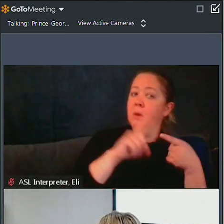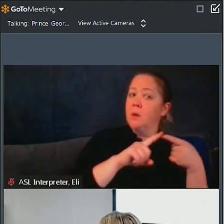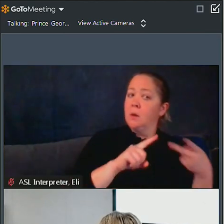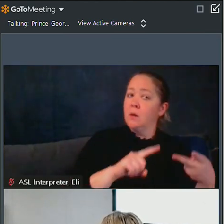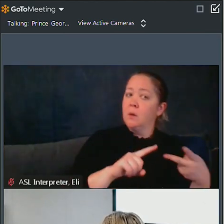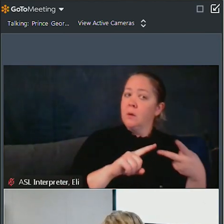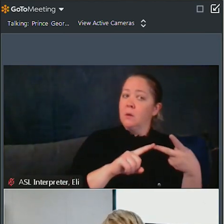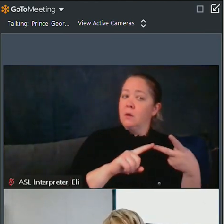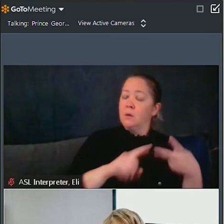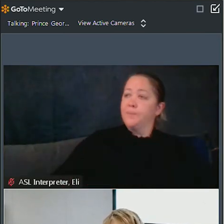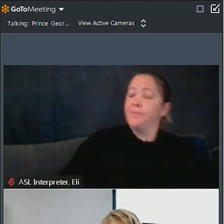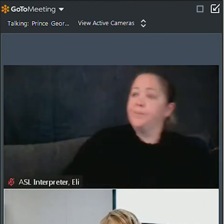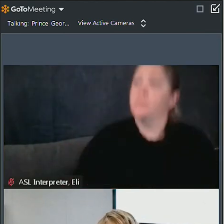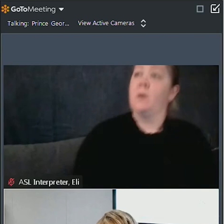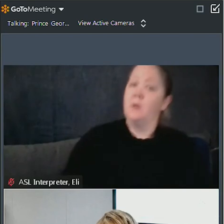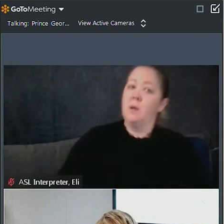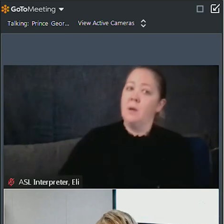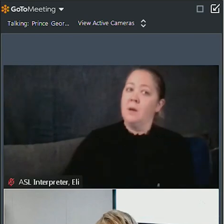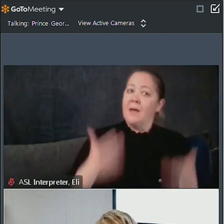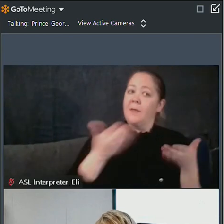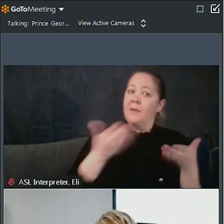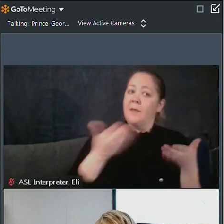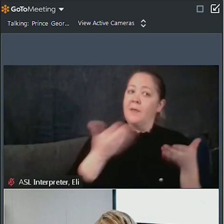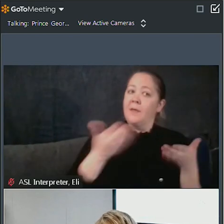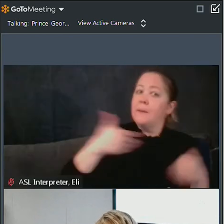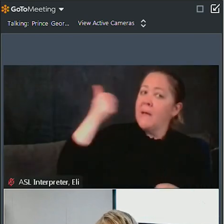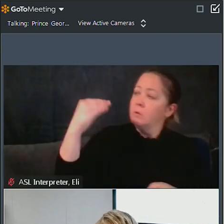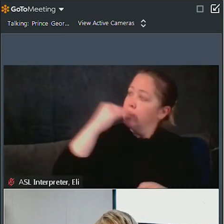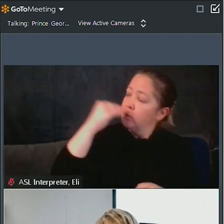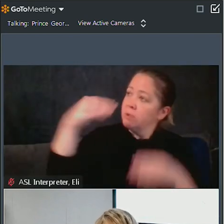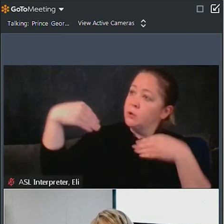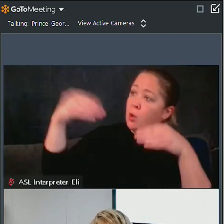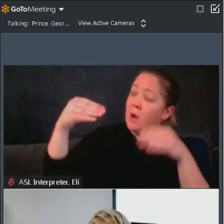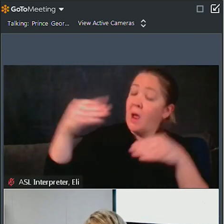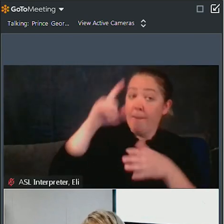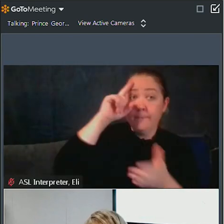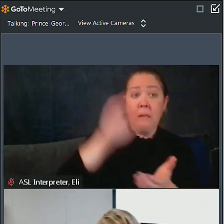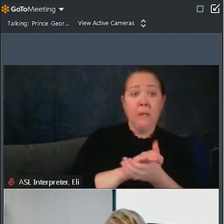you know, better grocery stores and things like that. And I believe me that this is something that the County is